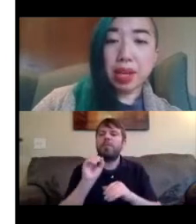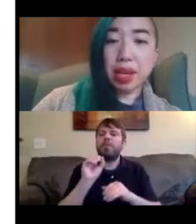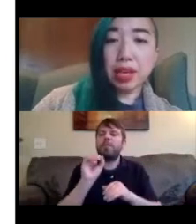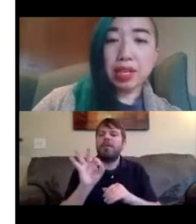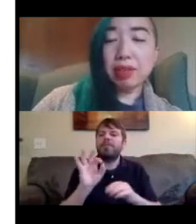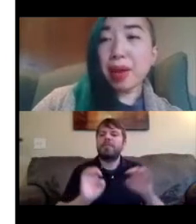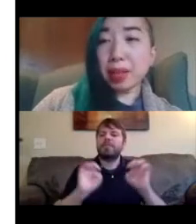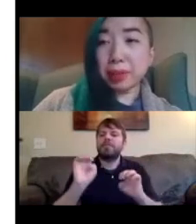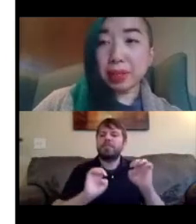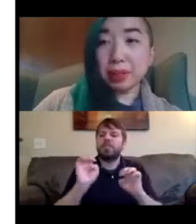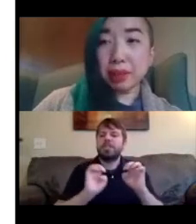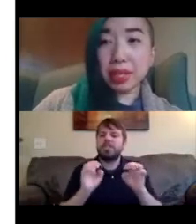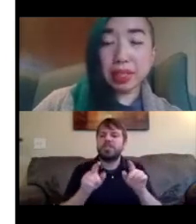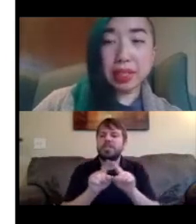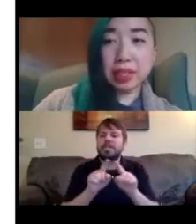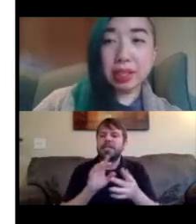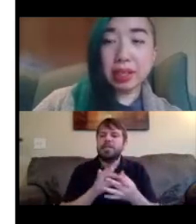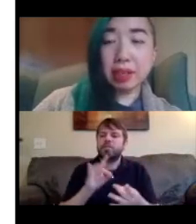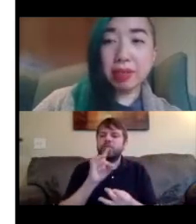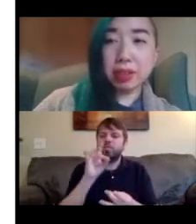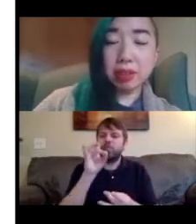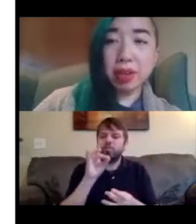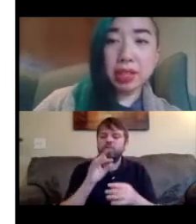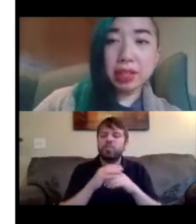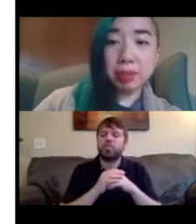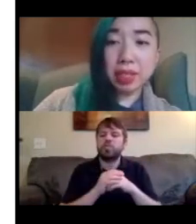and the idea of the palimpsest, is the idea that even if you erase something,